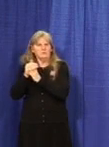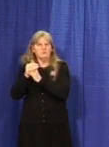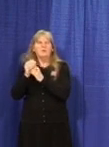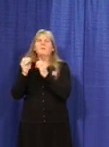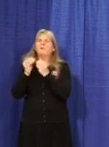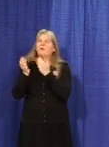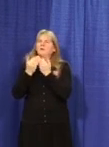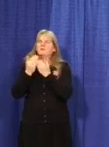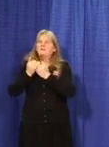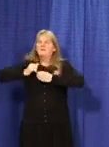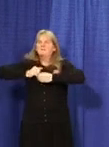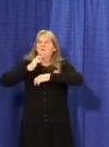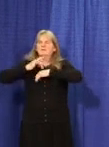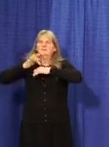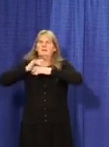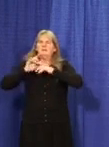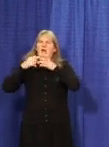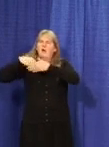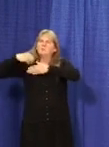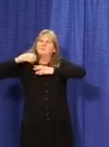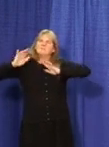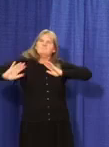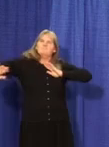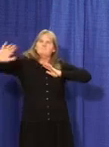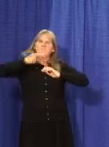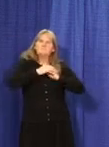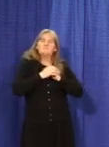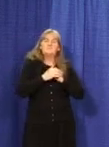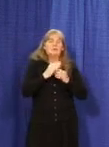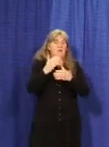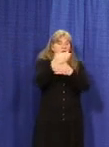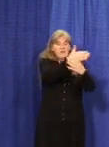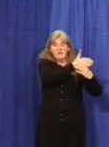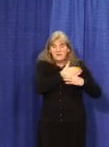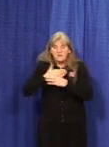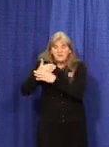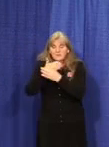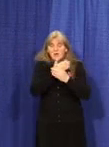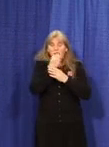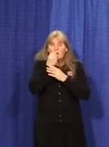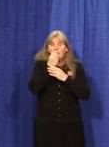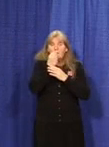space. Communal food and drink is not allowed at services for health